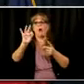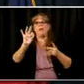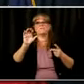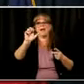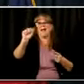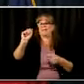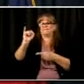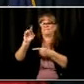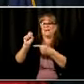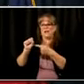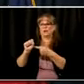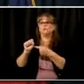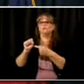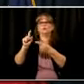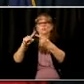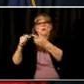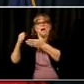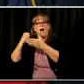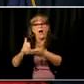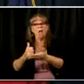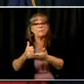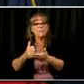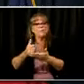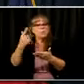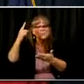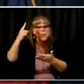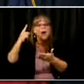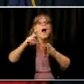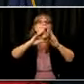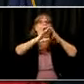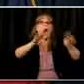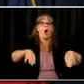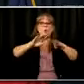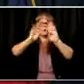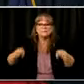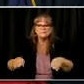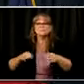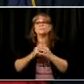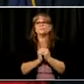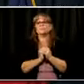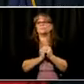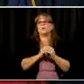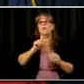or from health perspective for kova 19 100 000 the food pantry assistance grant program